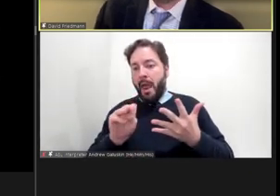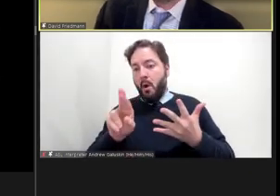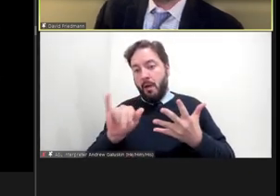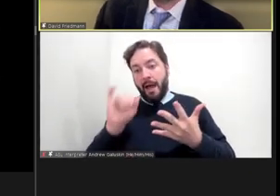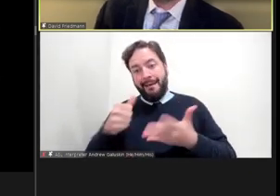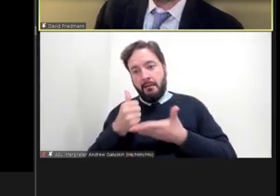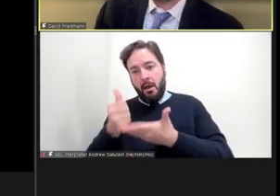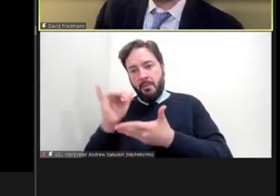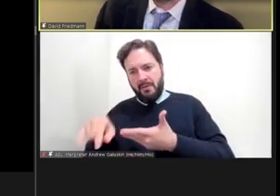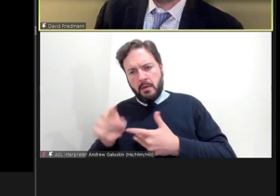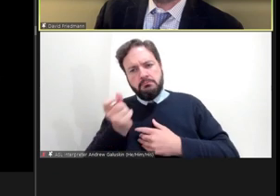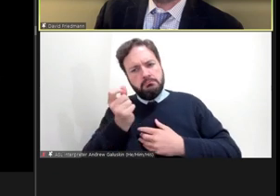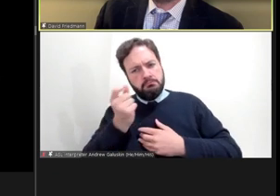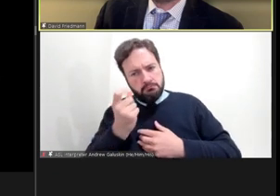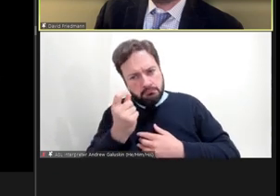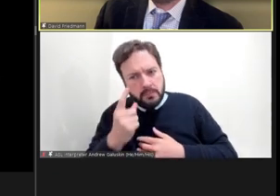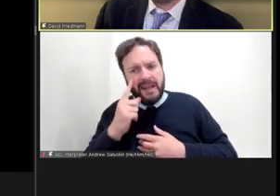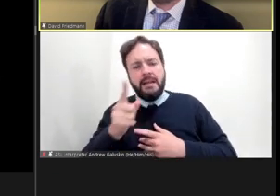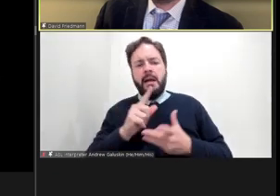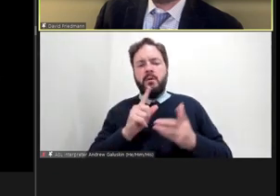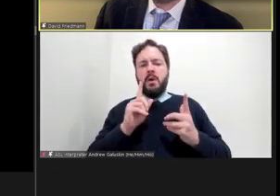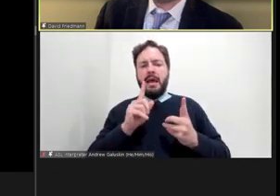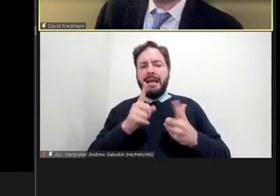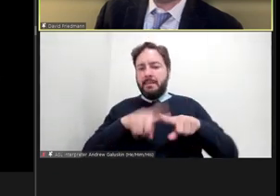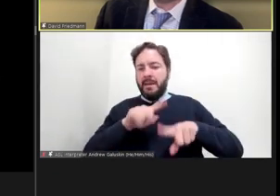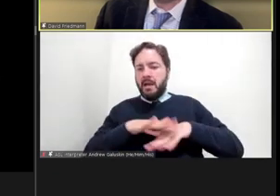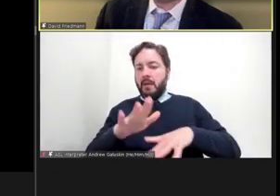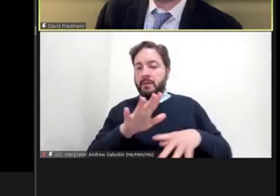It's important to note that especially -- it depends on the age of the child and what-not,